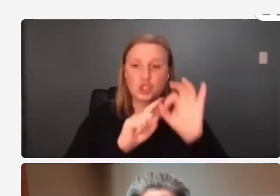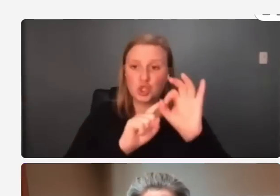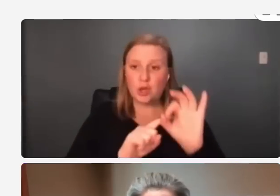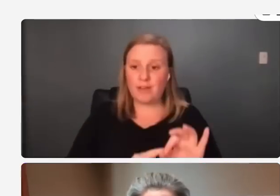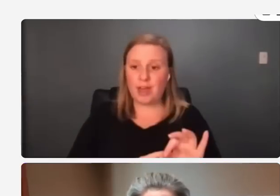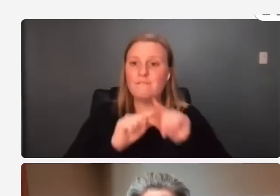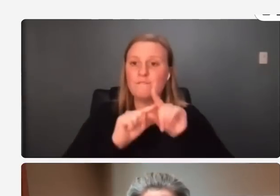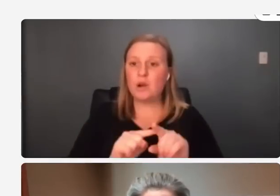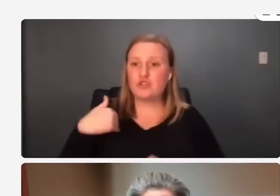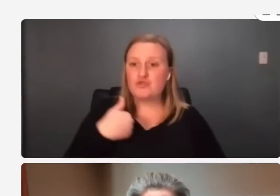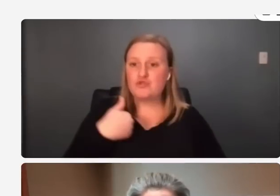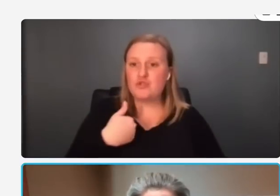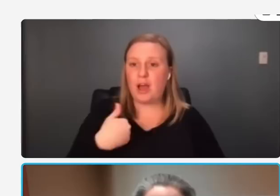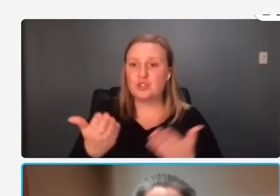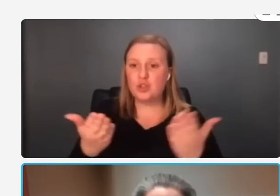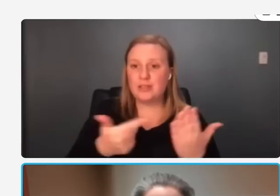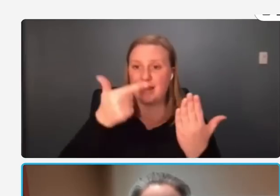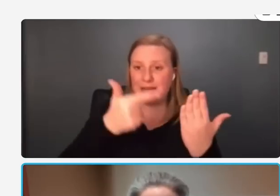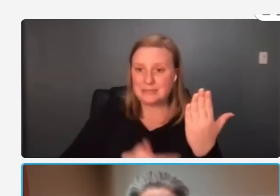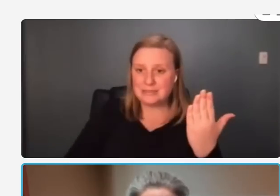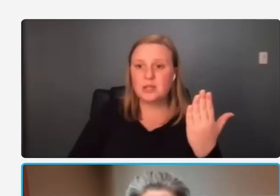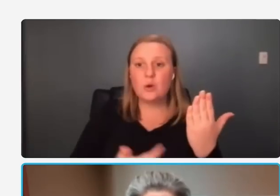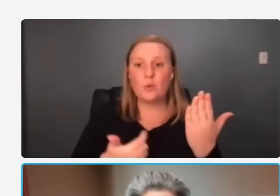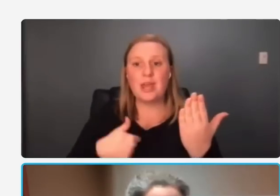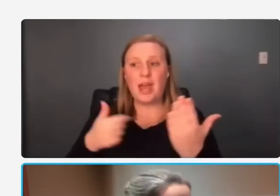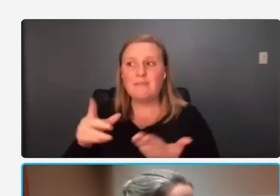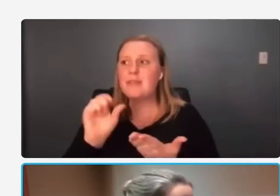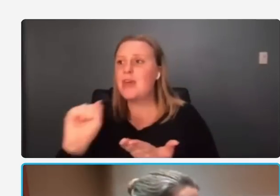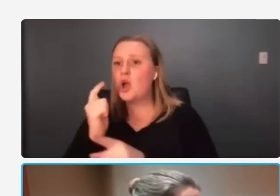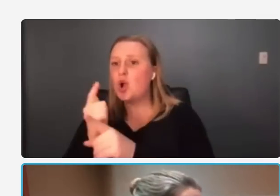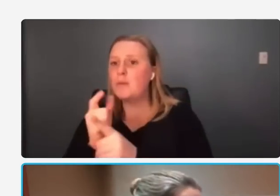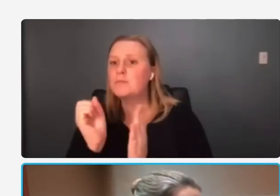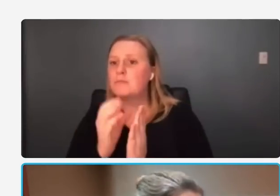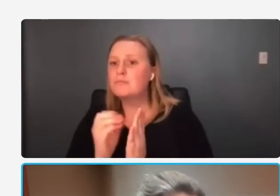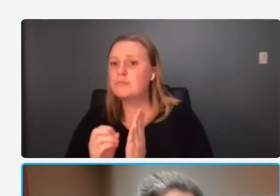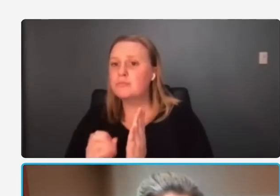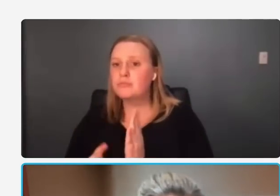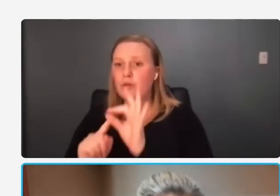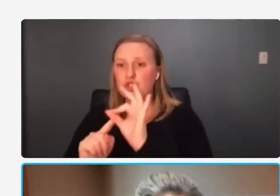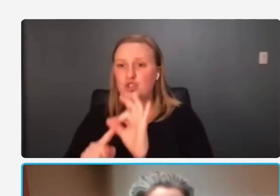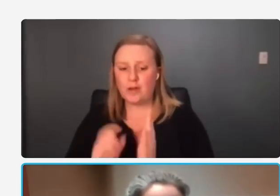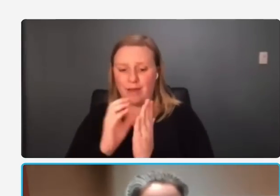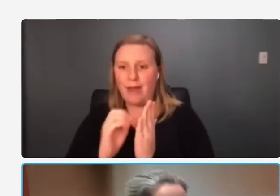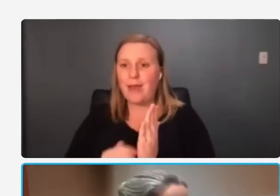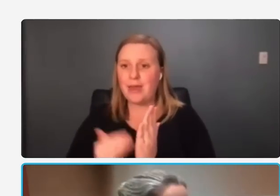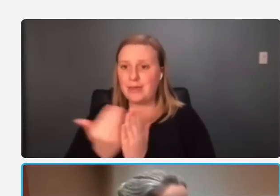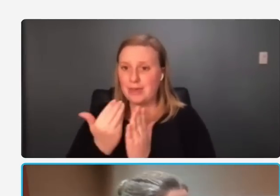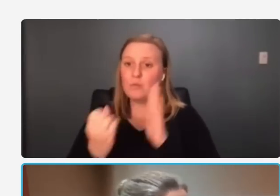And we've got a paper summarising the response to that survey. It's online as of today on the Department's website so